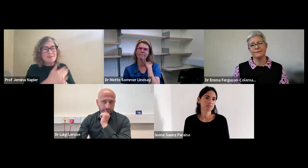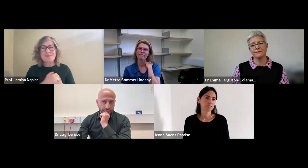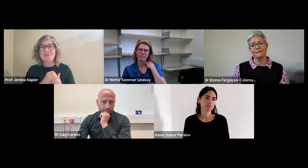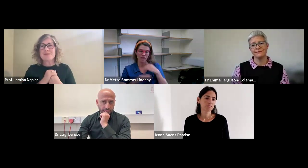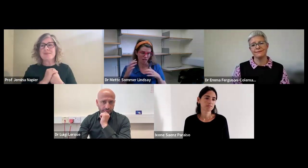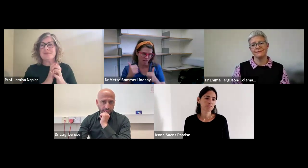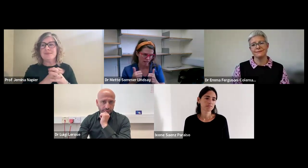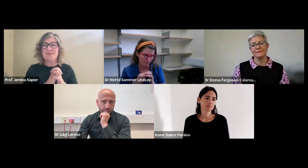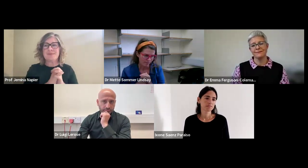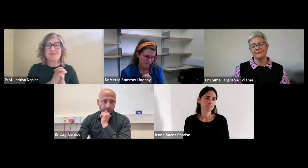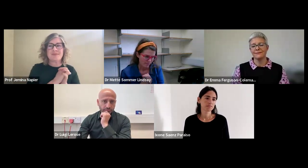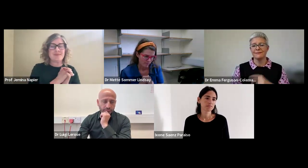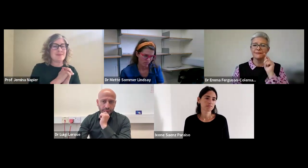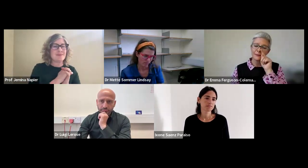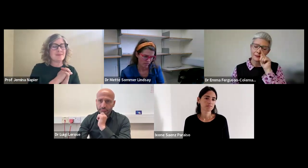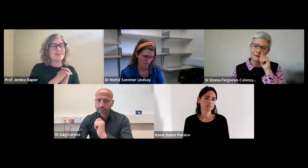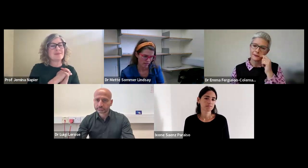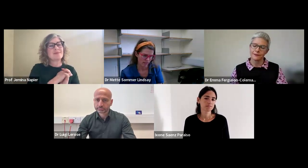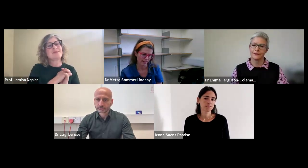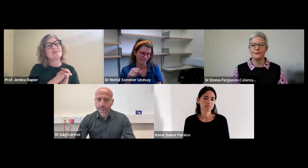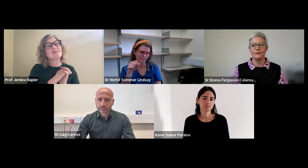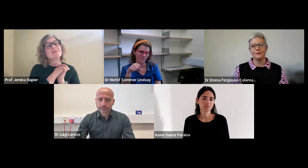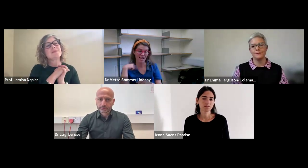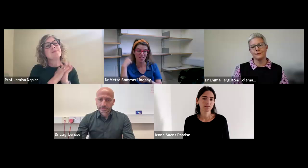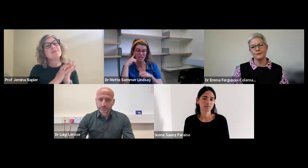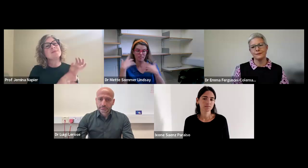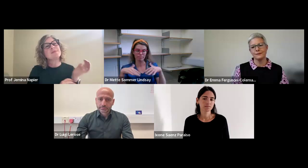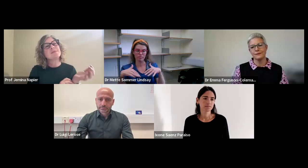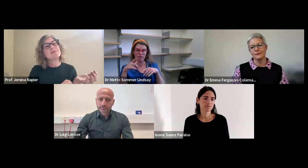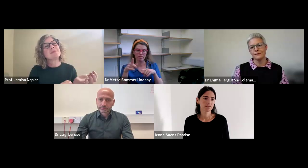whether people really want inclusion or not. Mette why don't you go next?